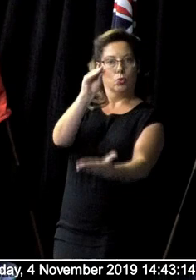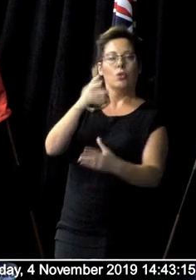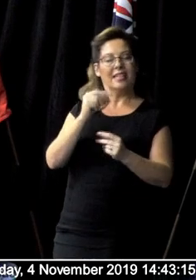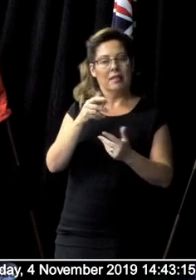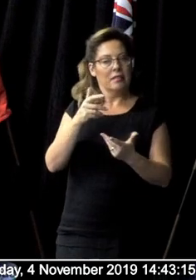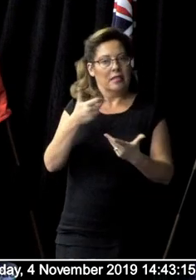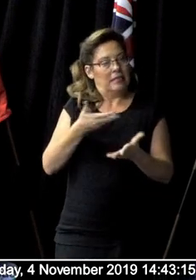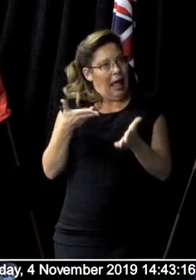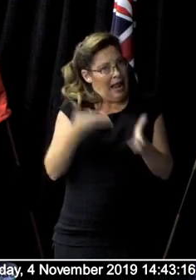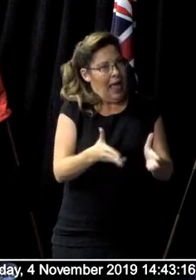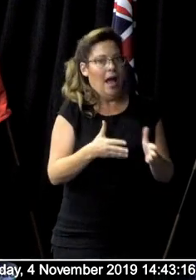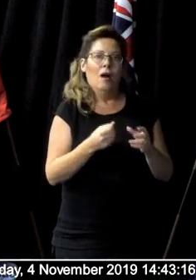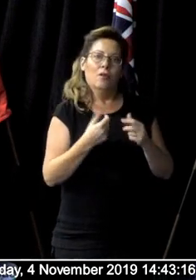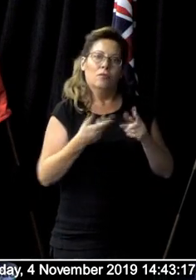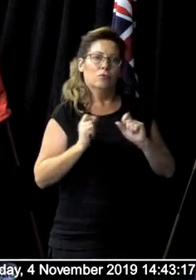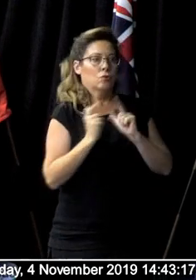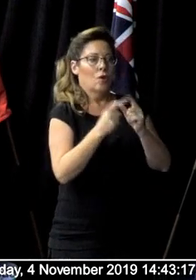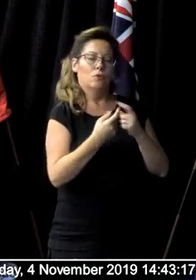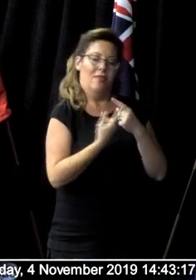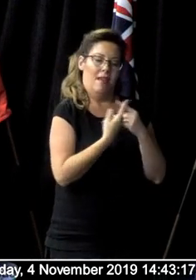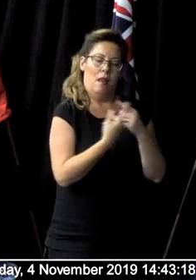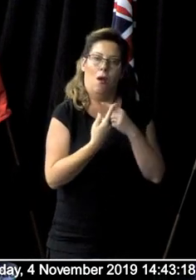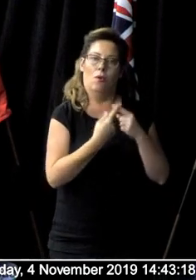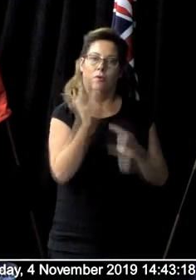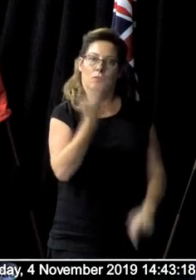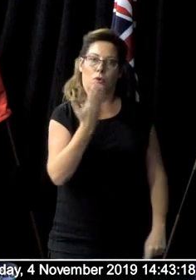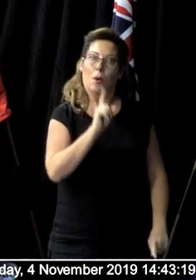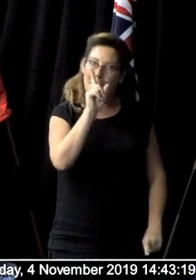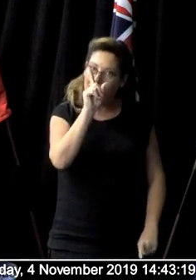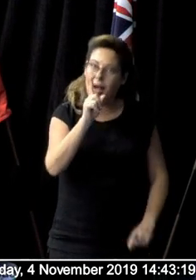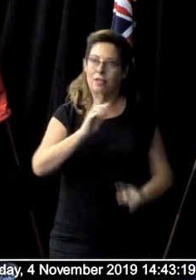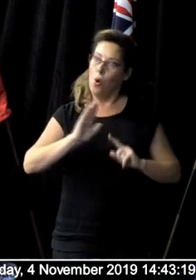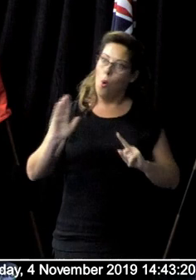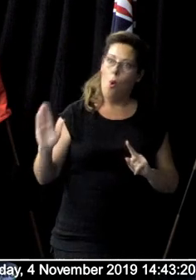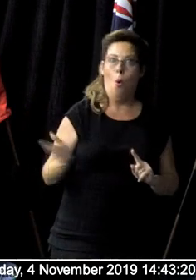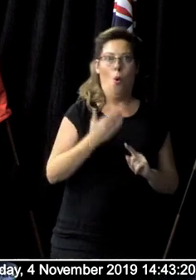But I don’t think all principals are necessarily – all school principals are